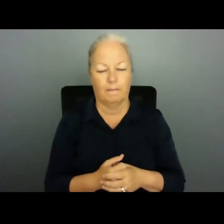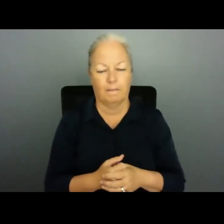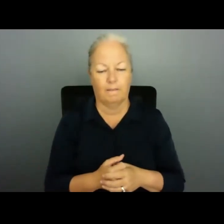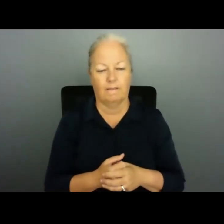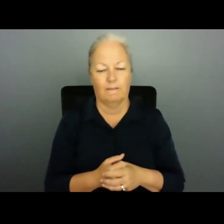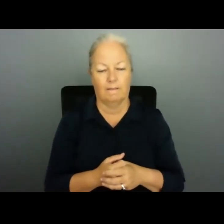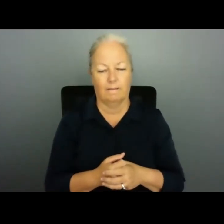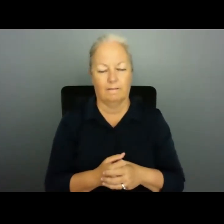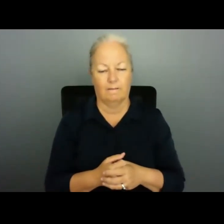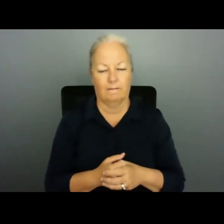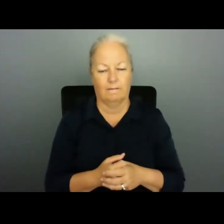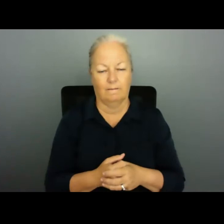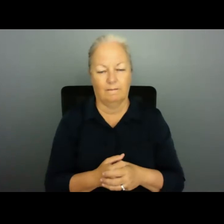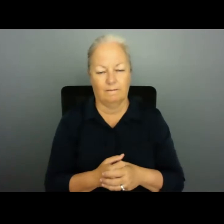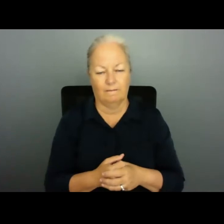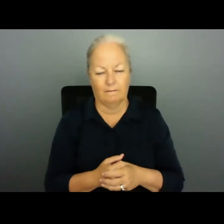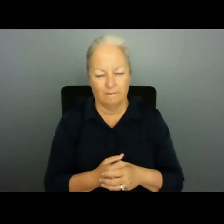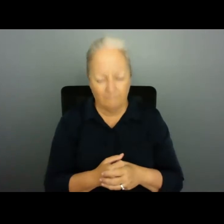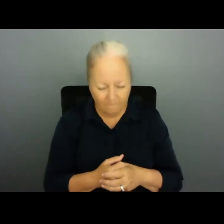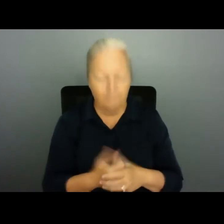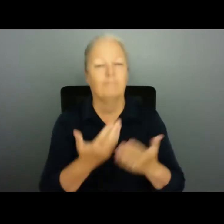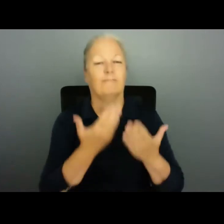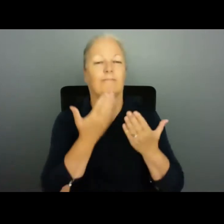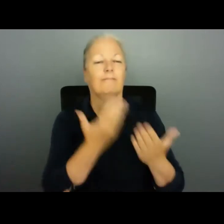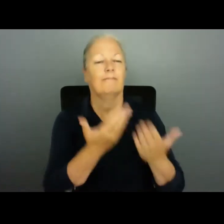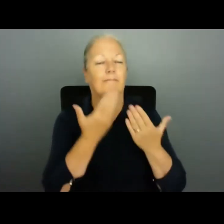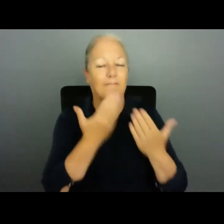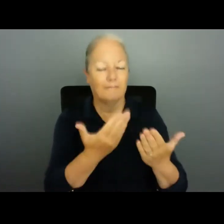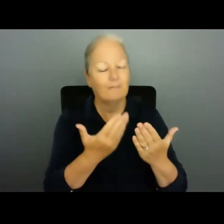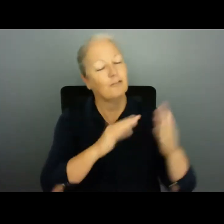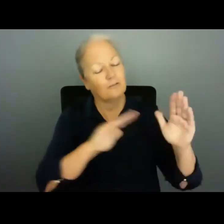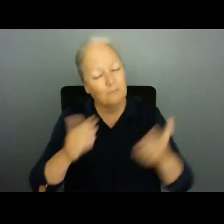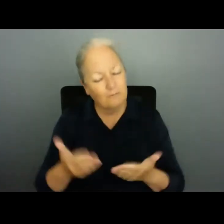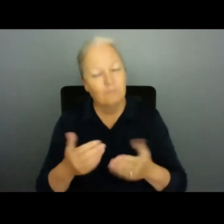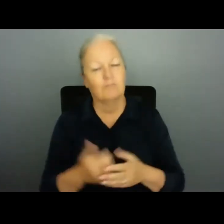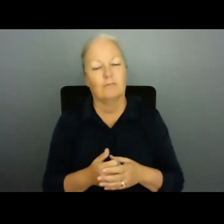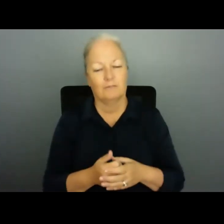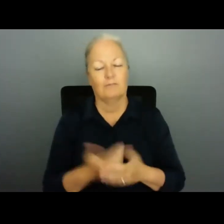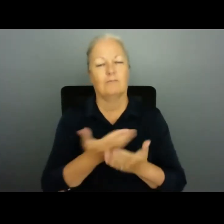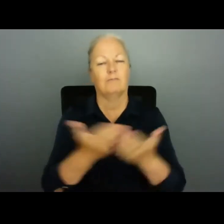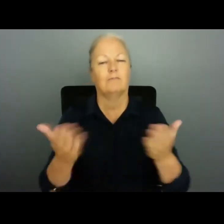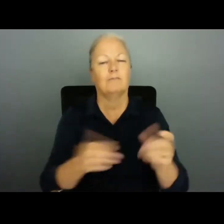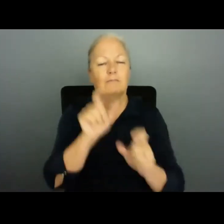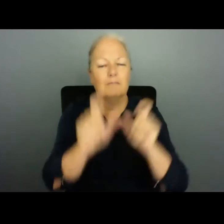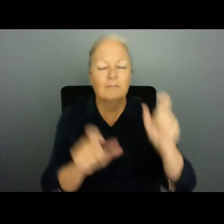thank you kartik for the kind introduction i thank all the participants and the eco soccer forum for providing me with this opportunity